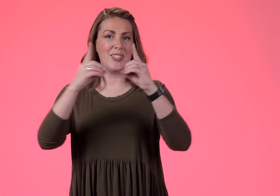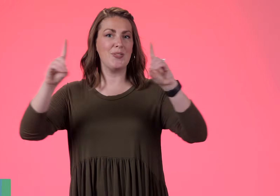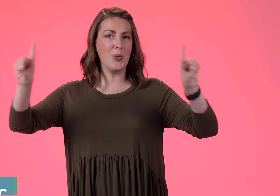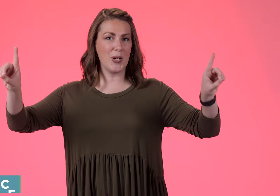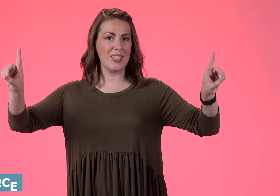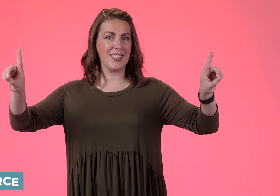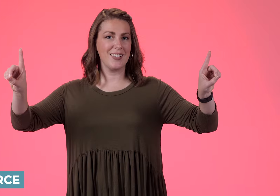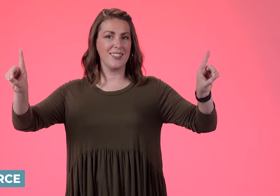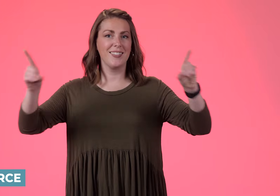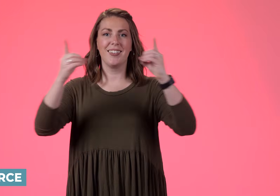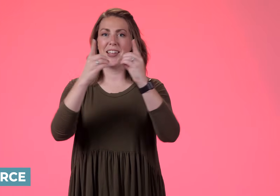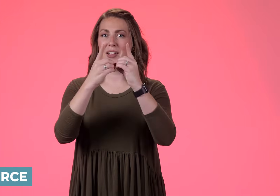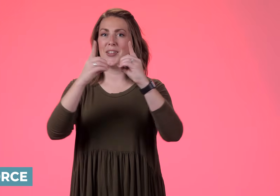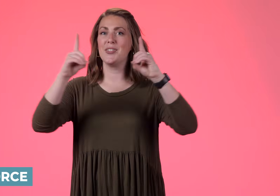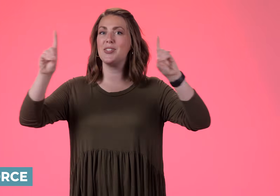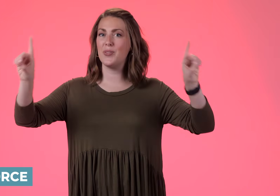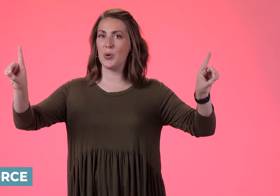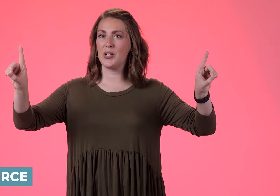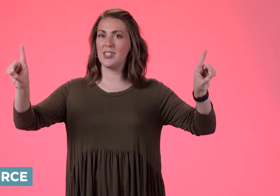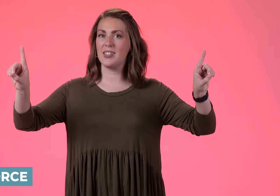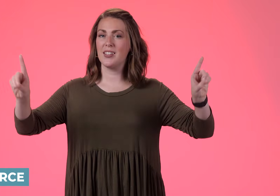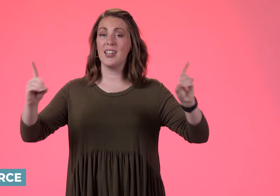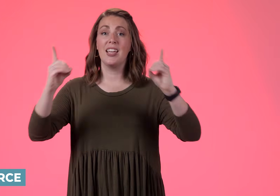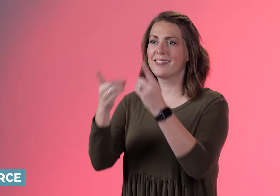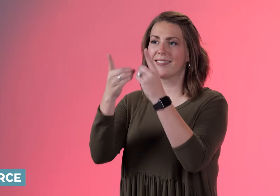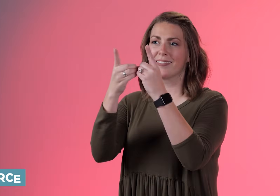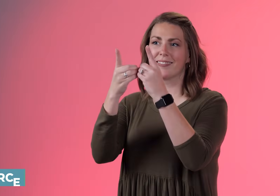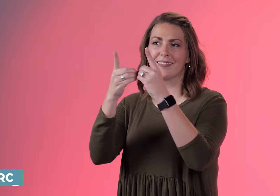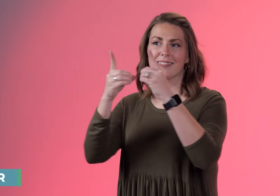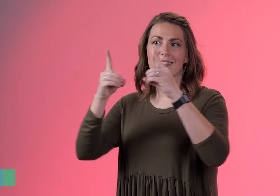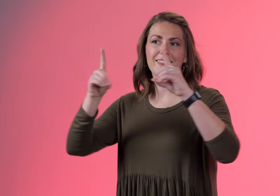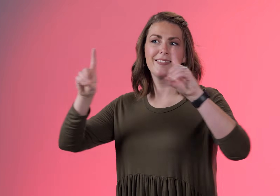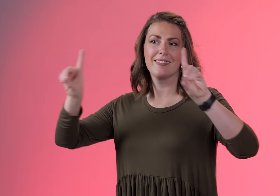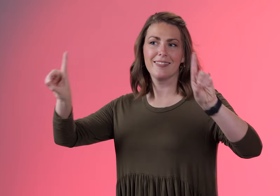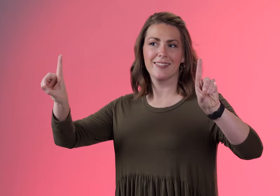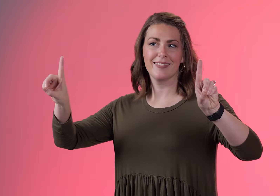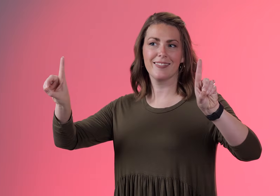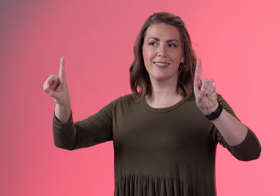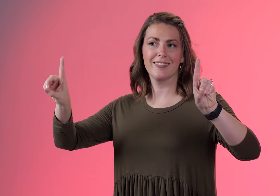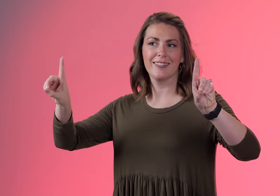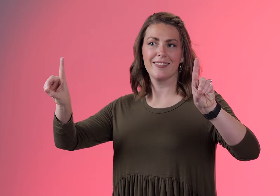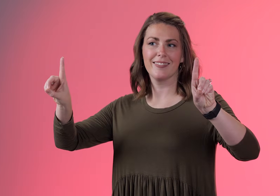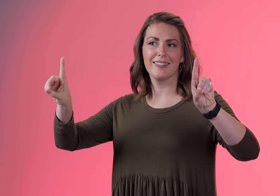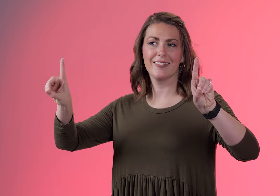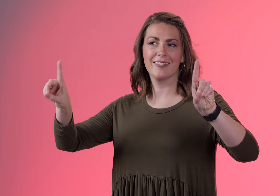DIVORCED DIVORCED It's letter "D" hands going in separate directions.